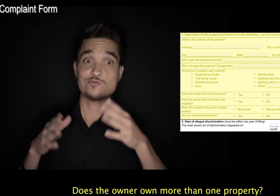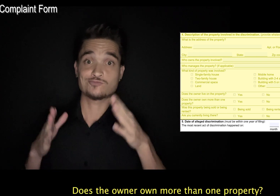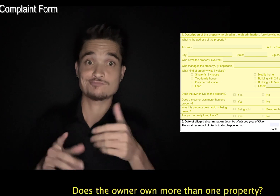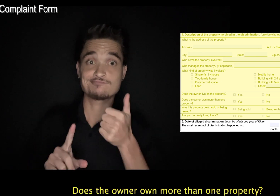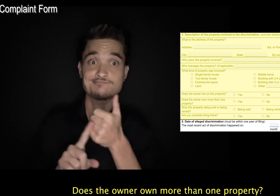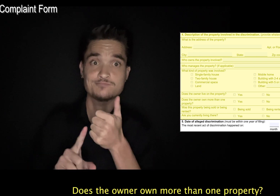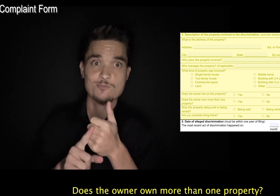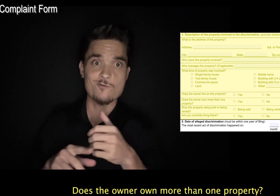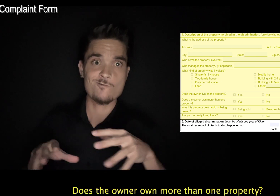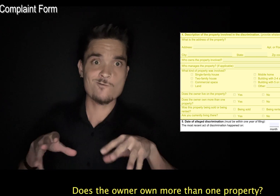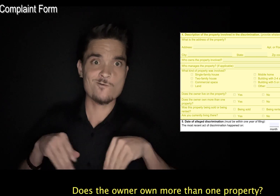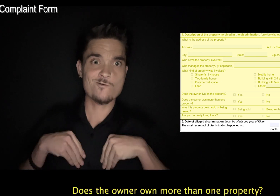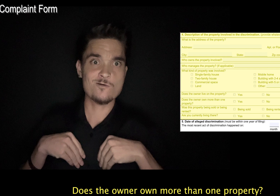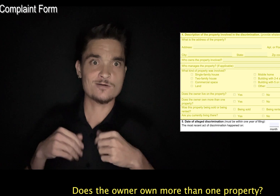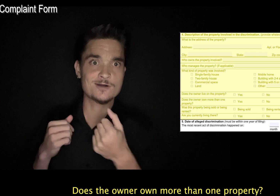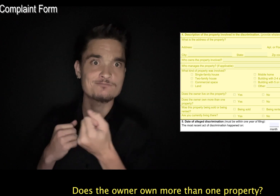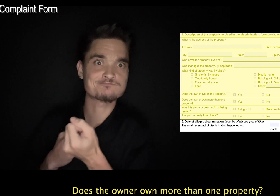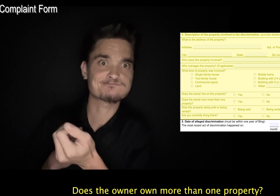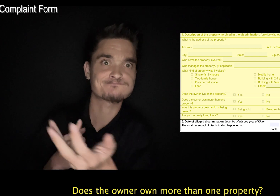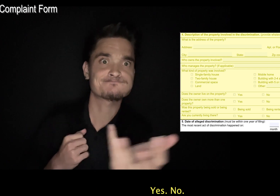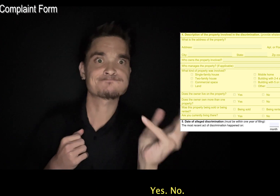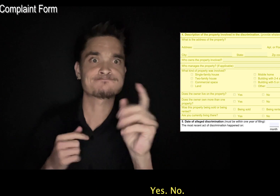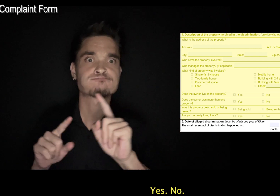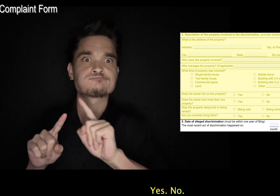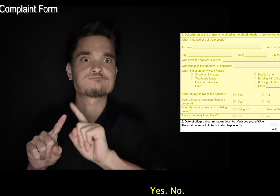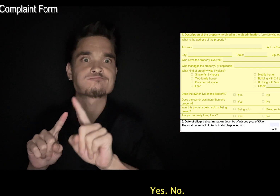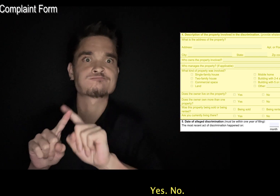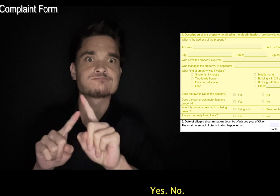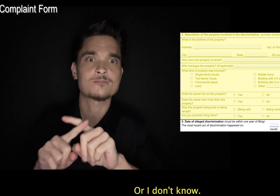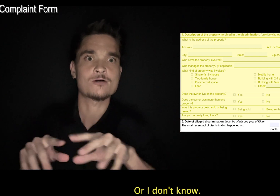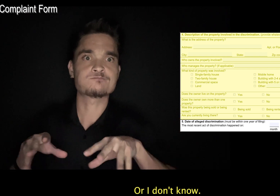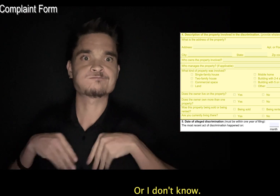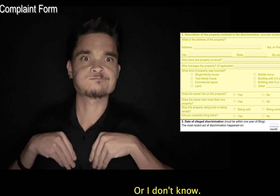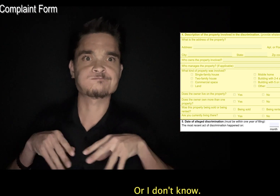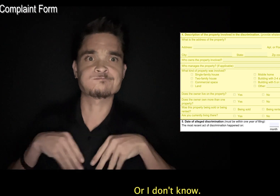Does the owner own more than one property? Yes. No. Or I don't know.